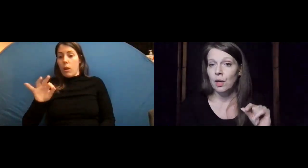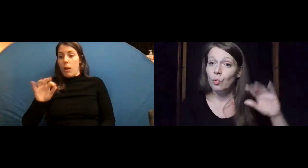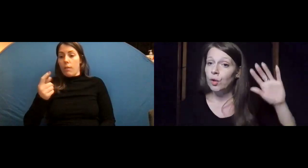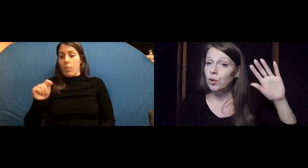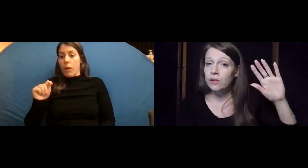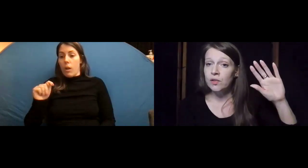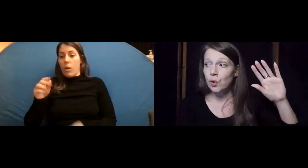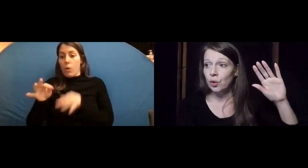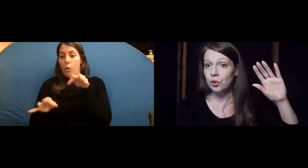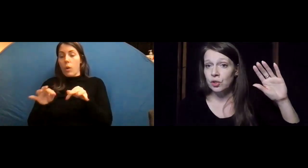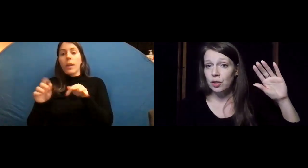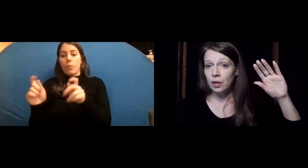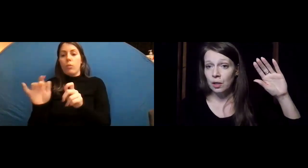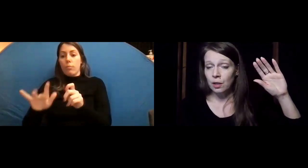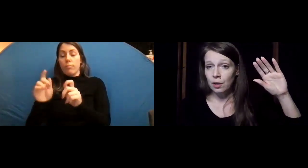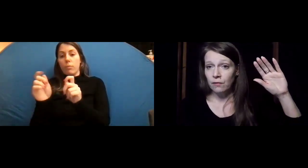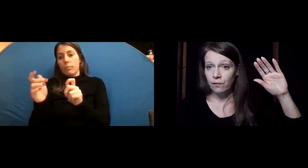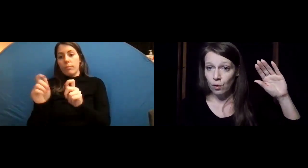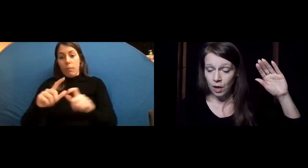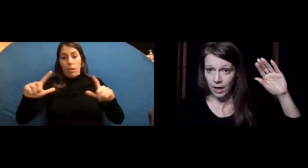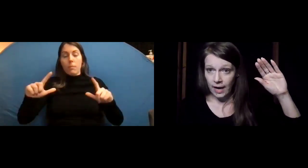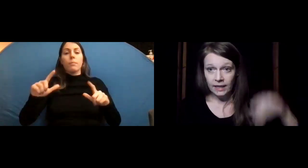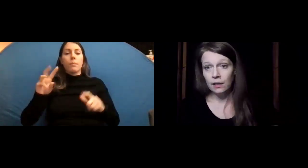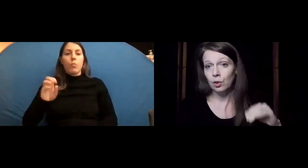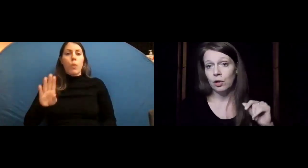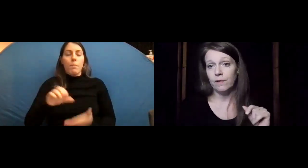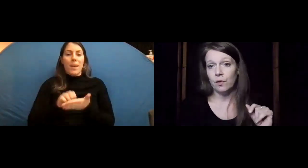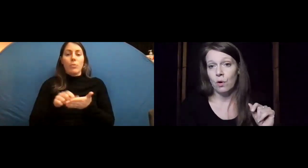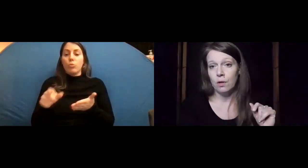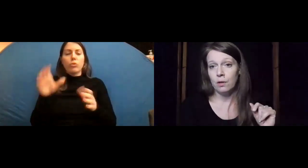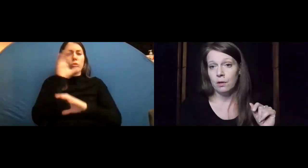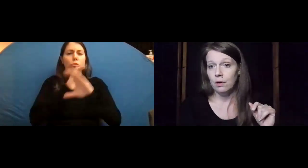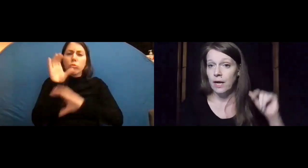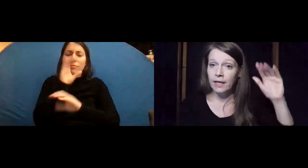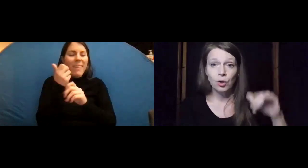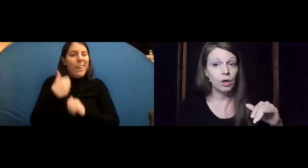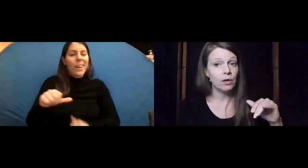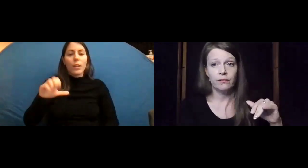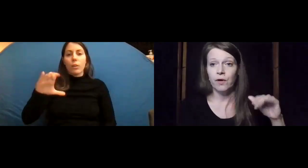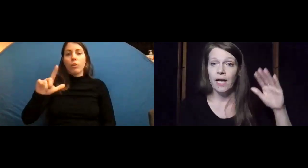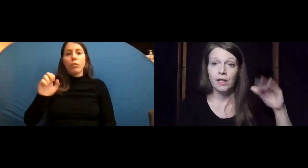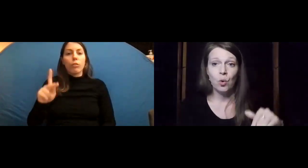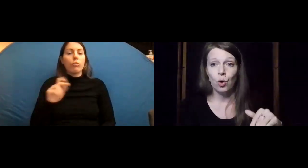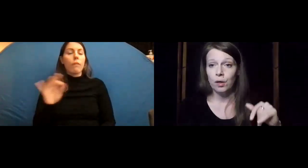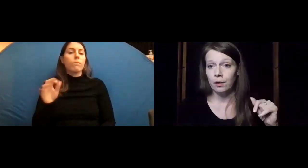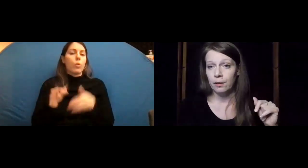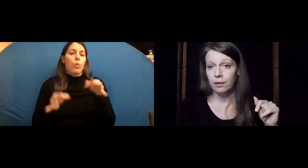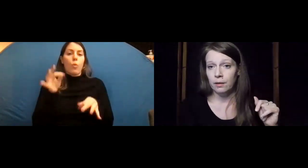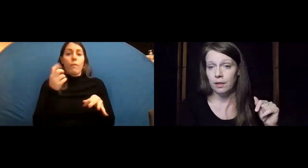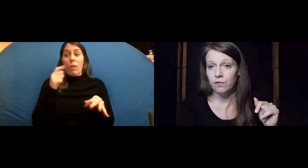on it. And where the hyperlink So again, this slide has a QR code, and if you snap that on your camera and download the -- the QR code will allow you to Towne load a flyer that is a -- download a flyer that is a guide that has hyperlinks on it. And where the hyperlink underlines